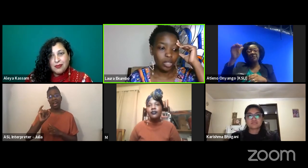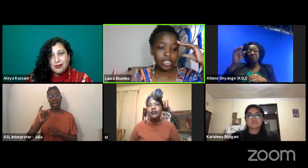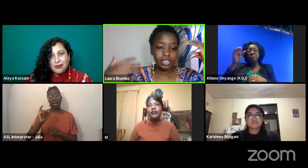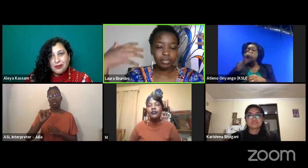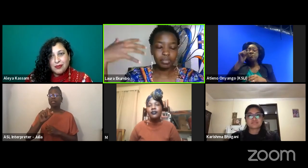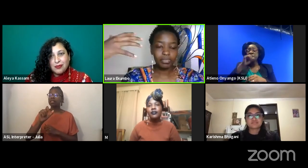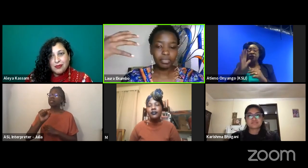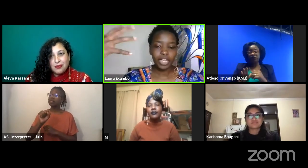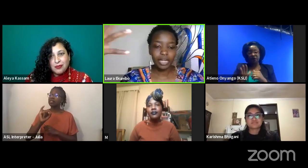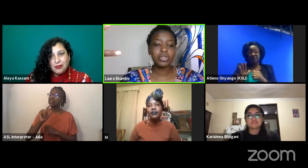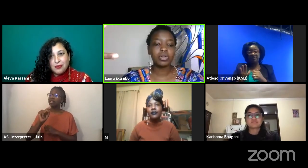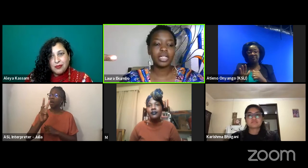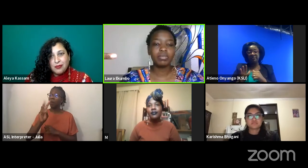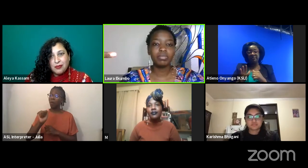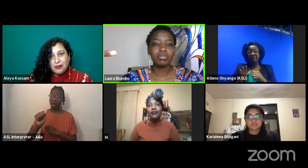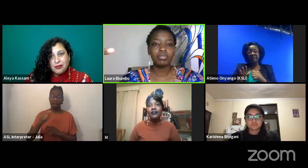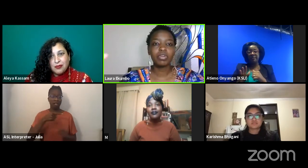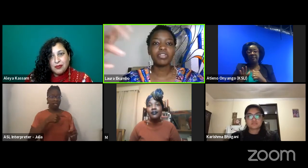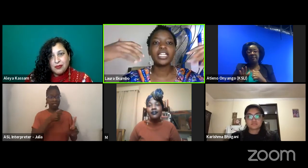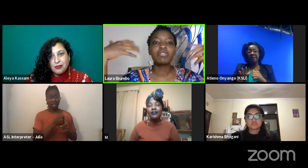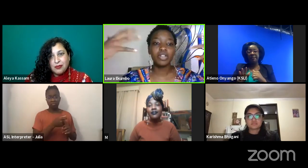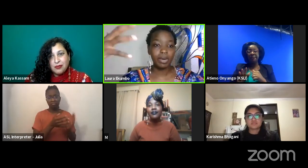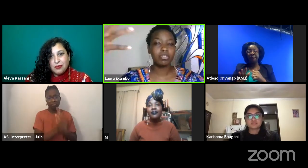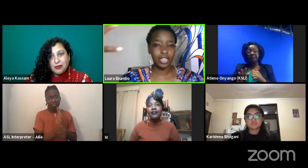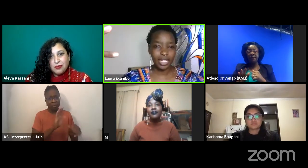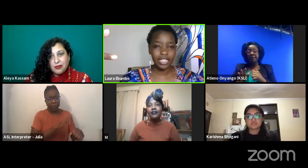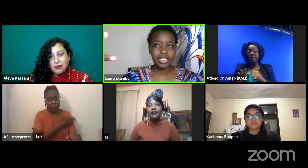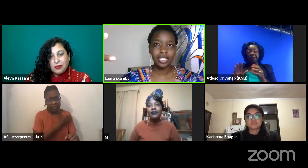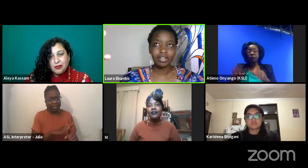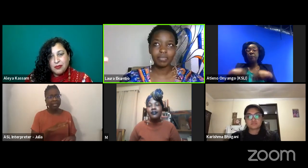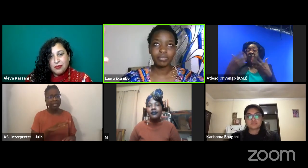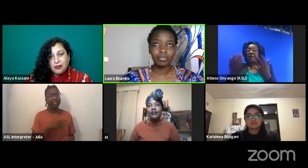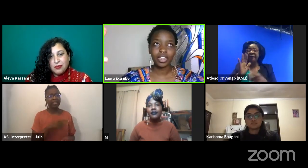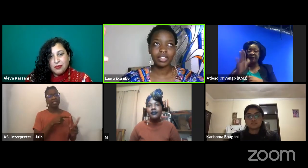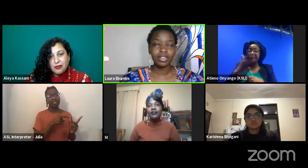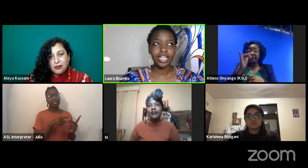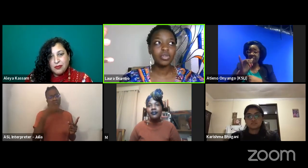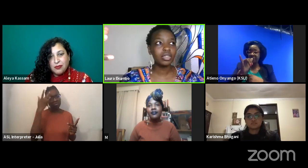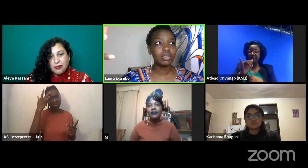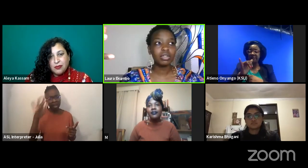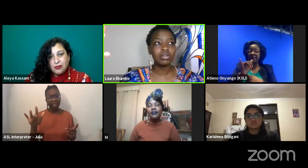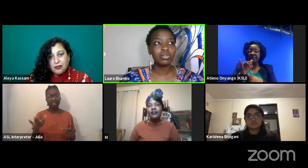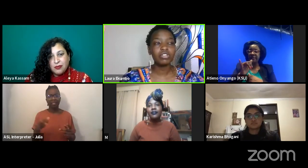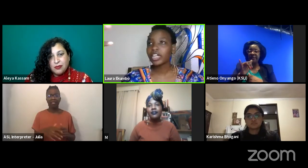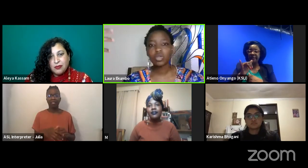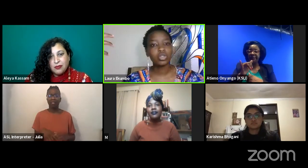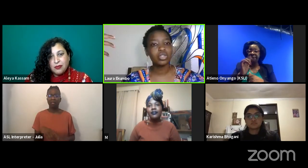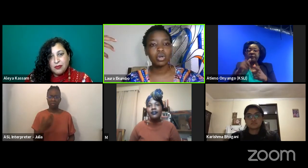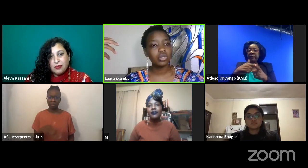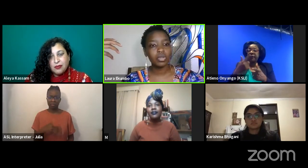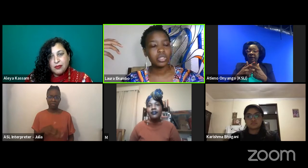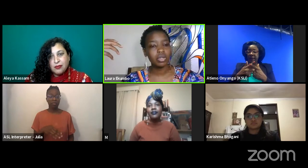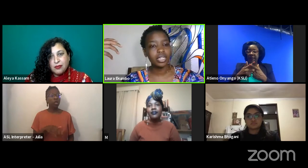watching that musical and providing feedback for that, then you can reflect on your own musical